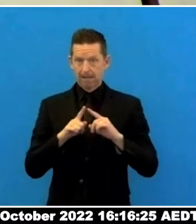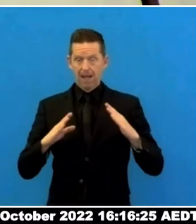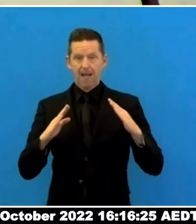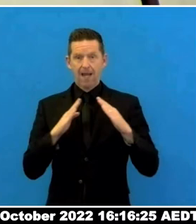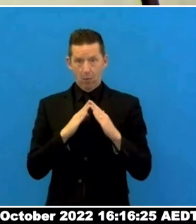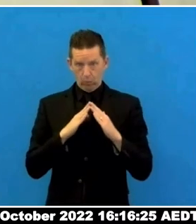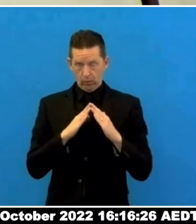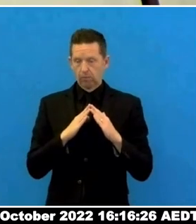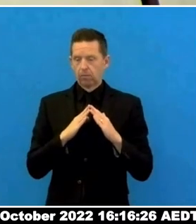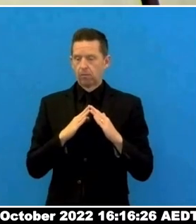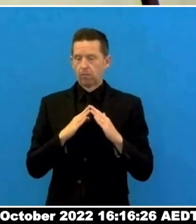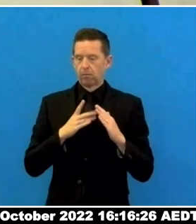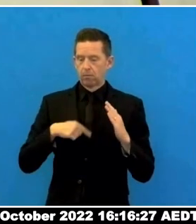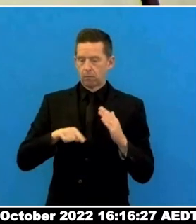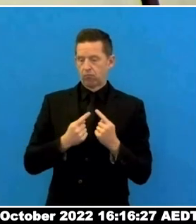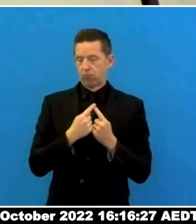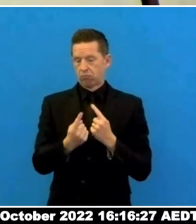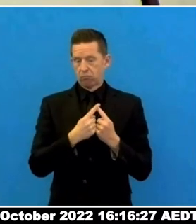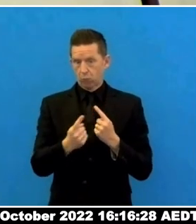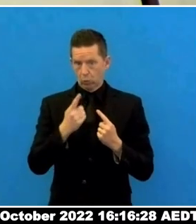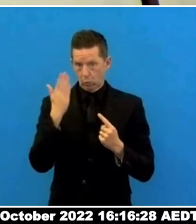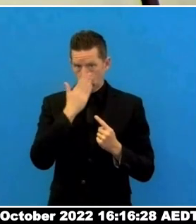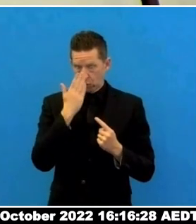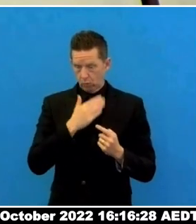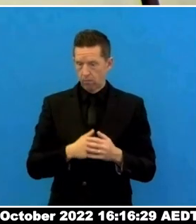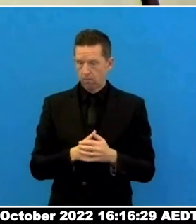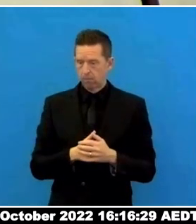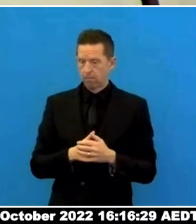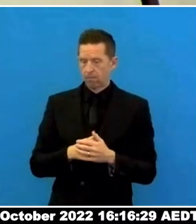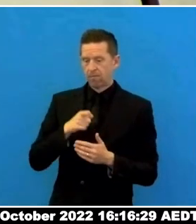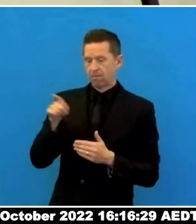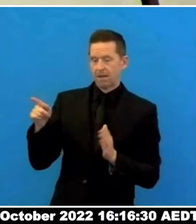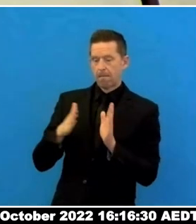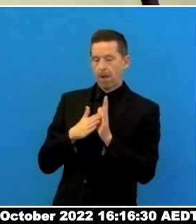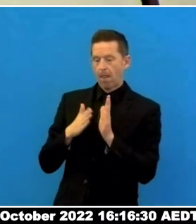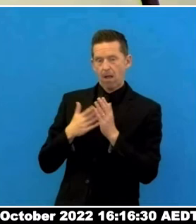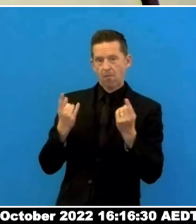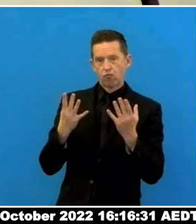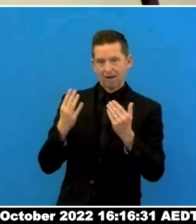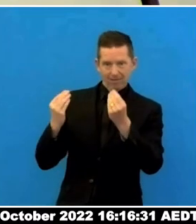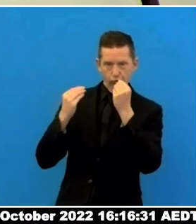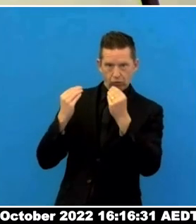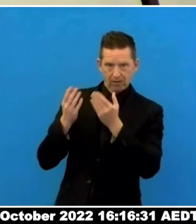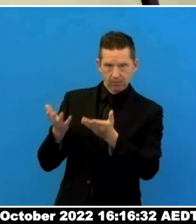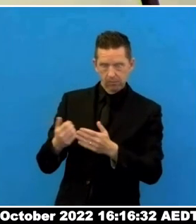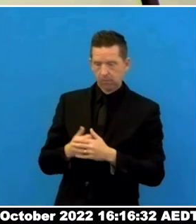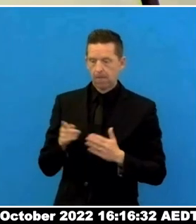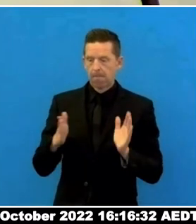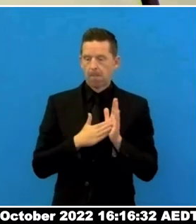they are going to the school and the mums are uneducated as, you know, like, parents staying home.